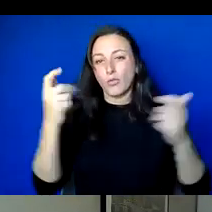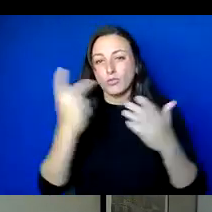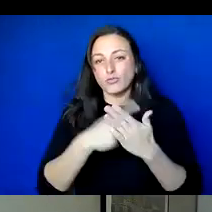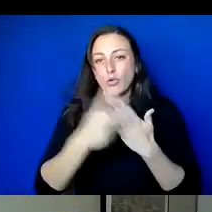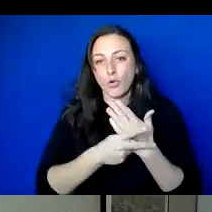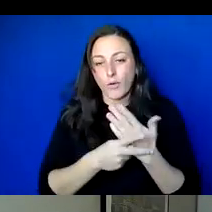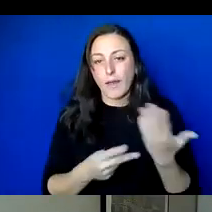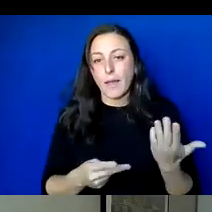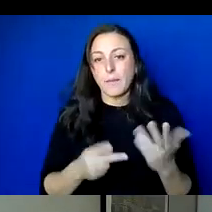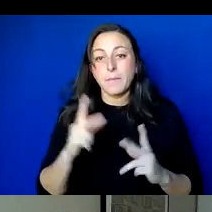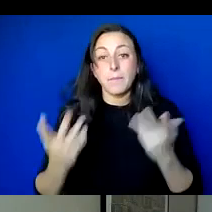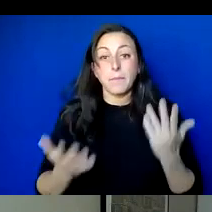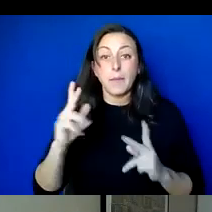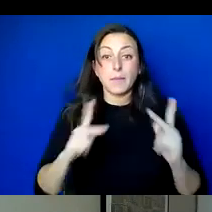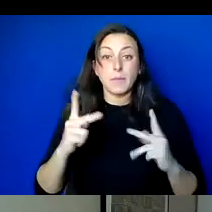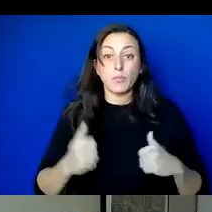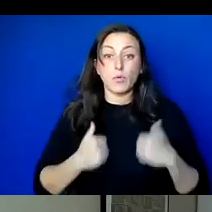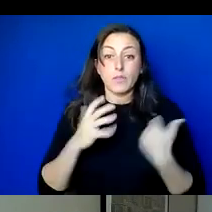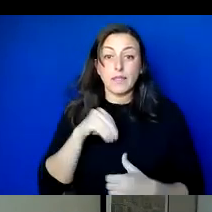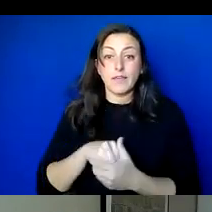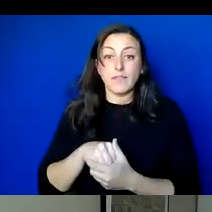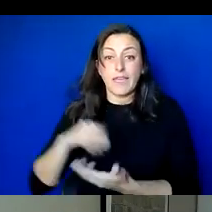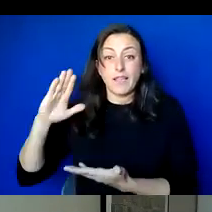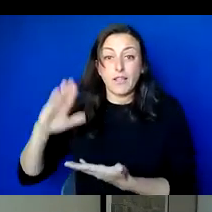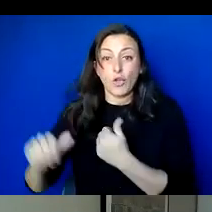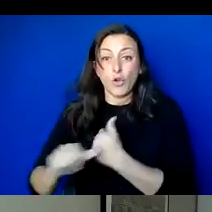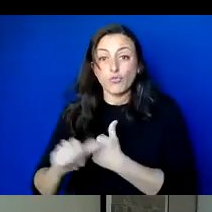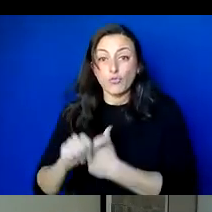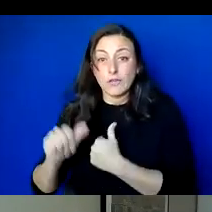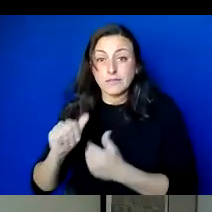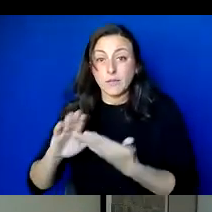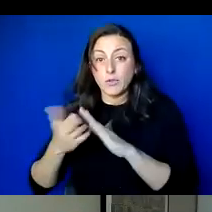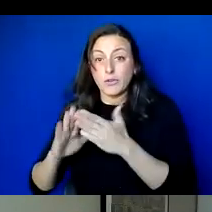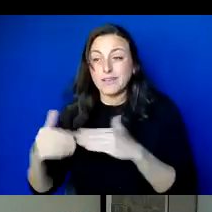who live in low-risk communities have higher rates of vaccination than those who live in high-risk